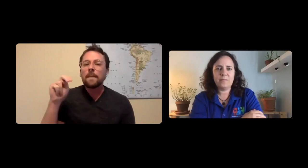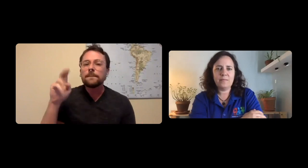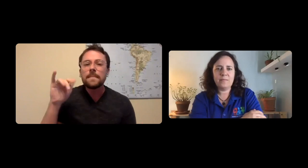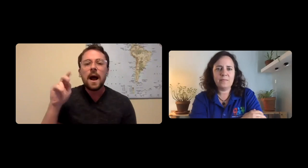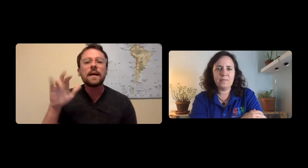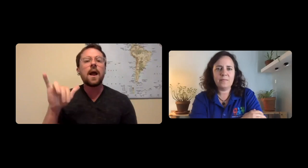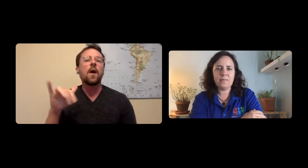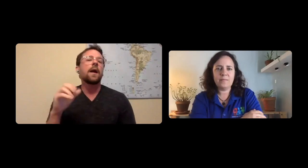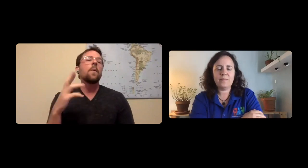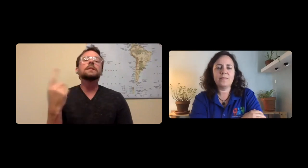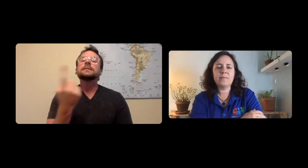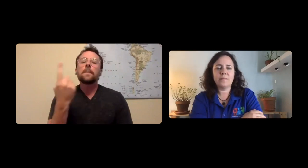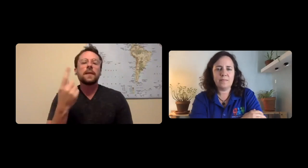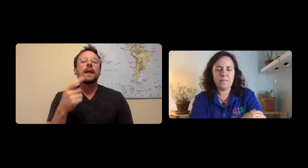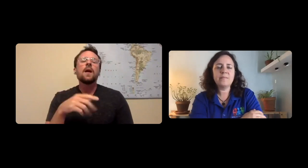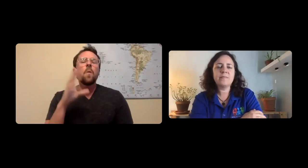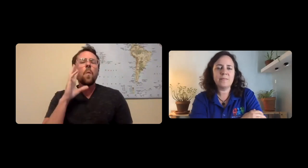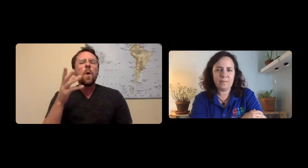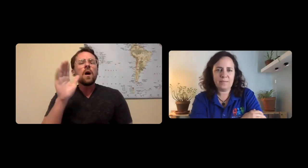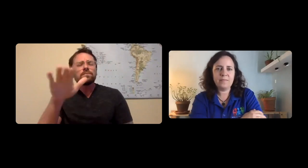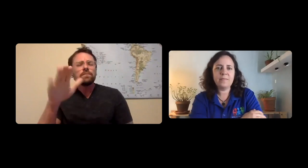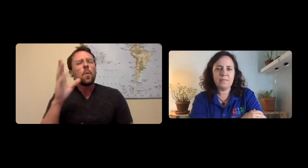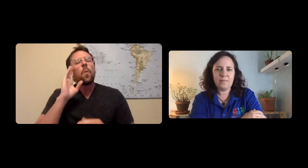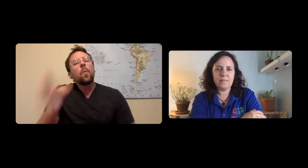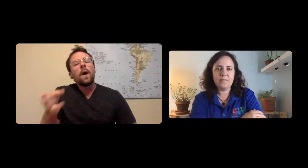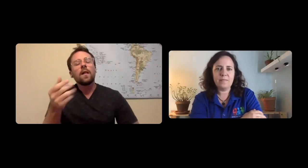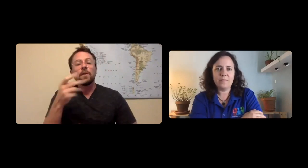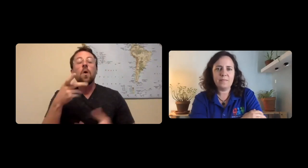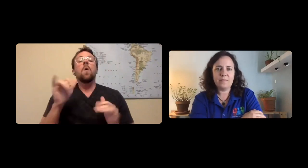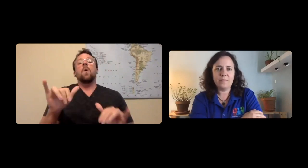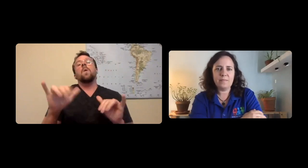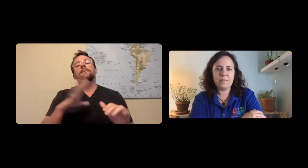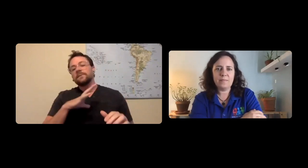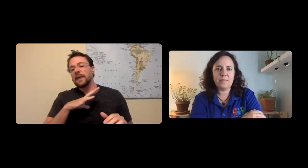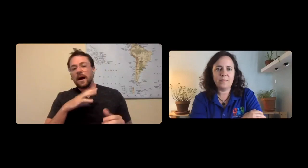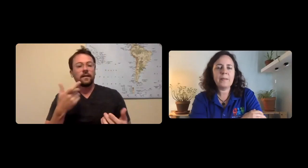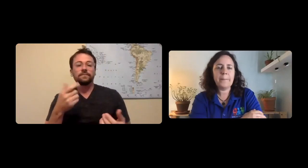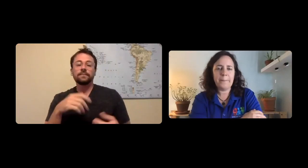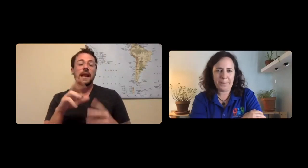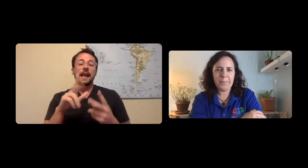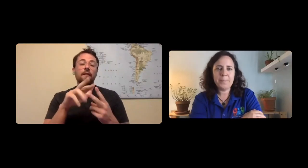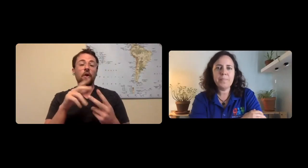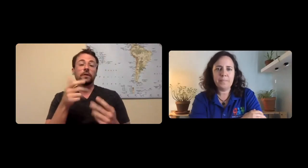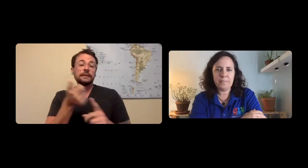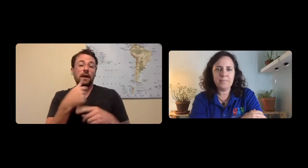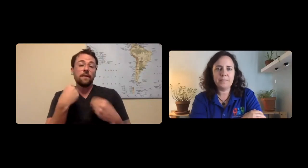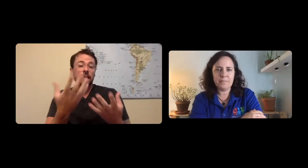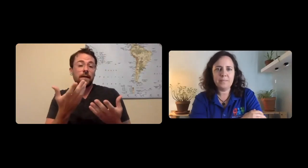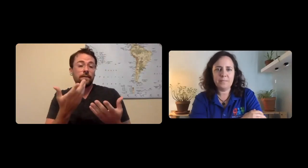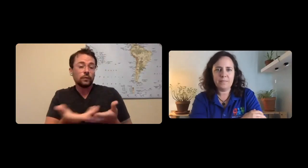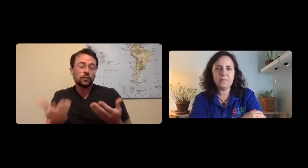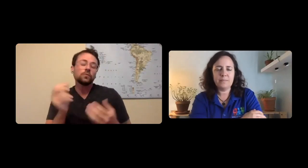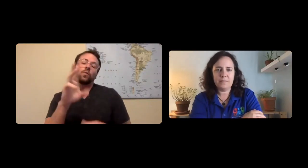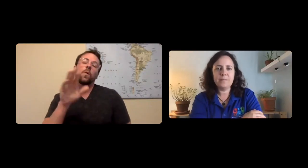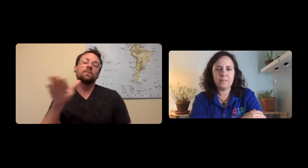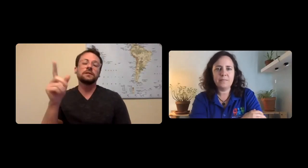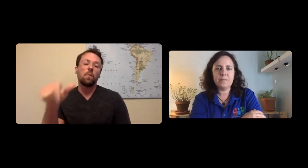If a student feels like they may be trans or non binary, they will come out when it's time.